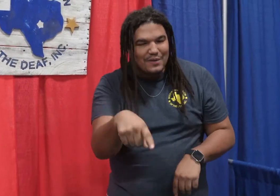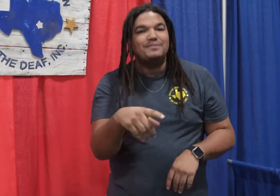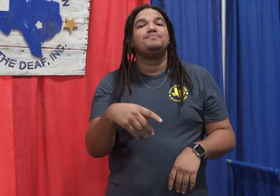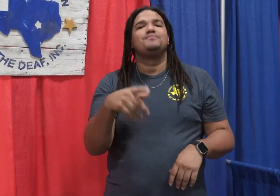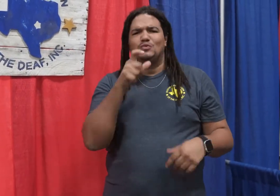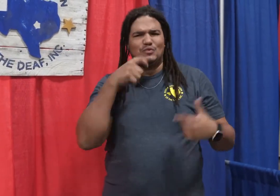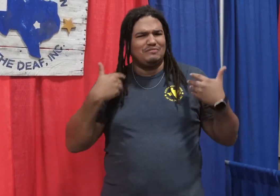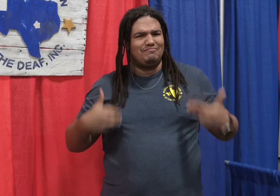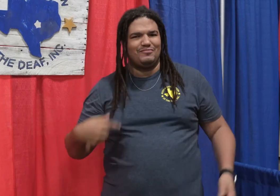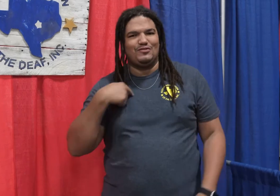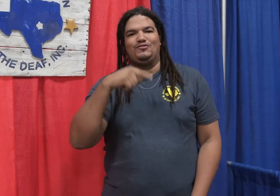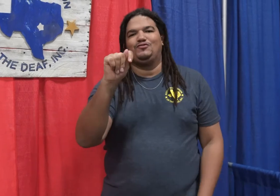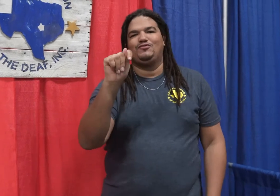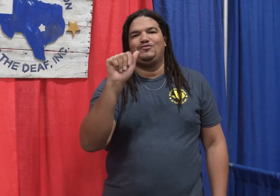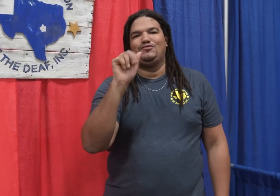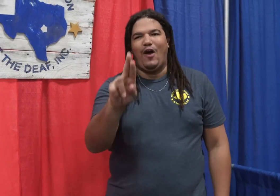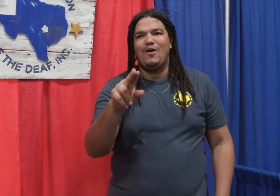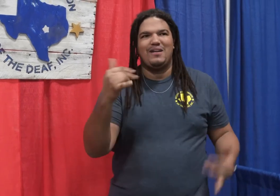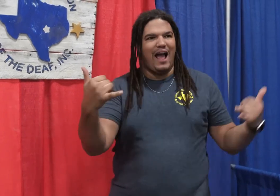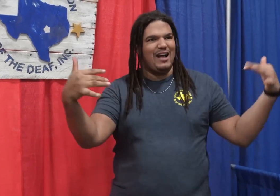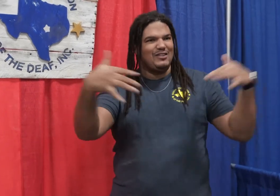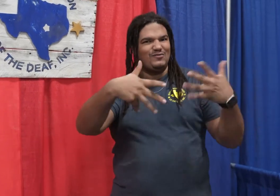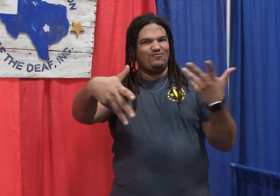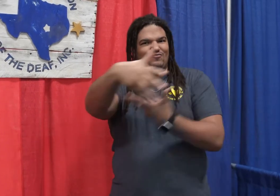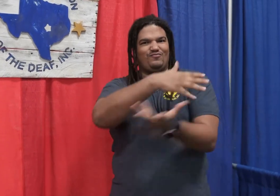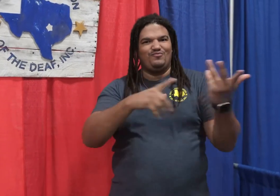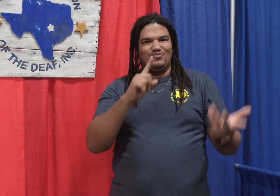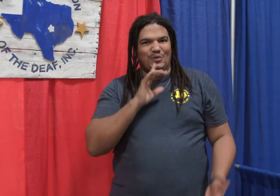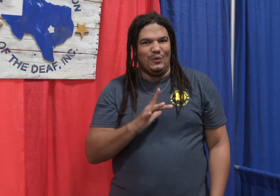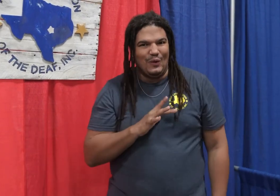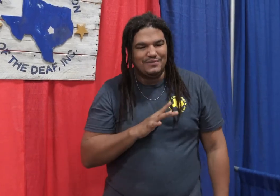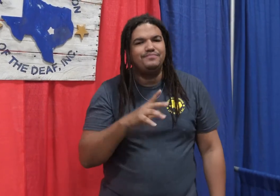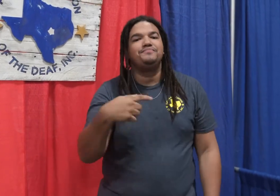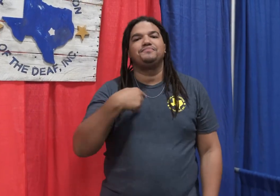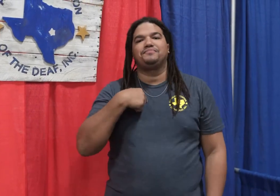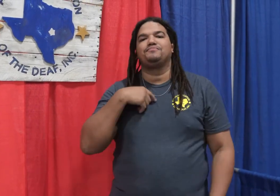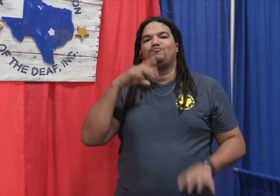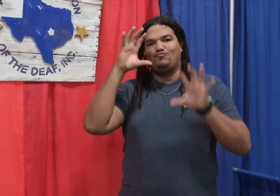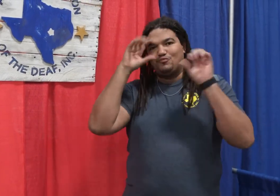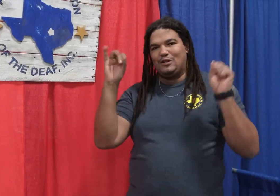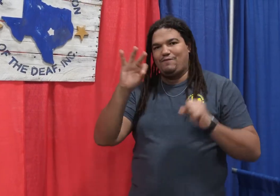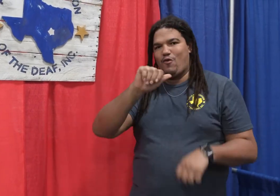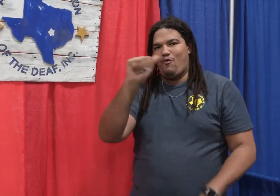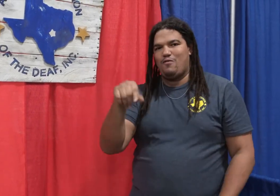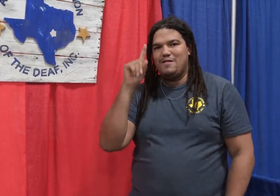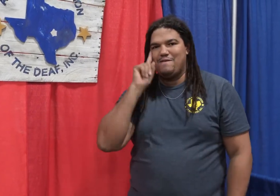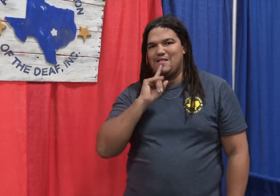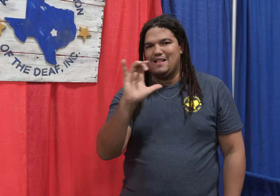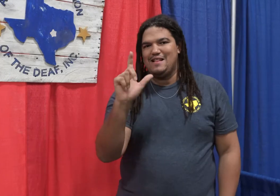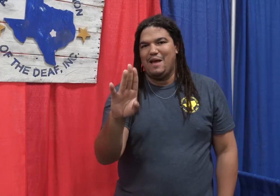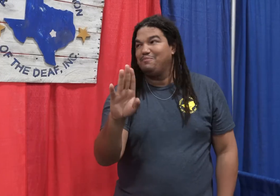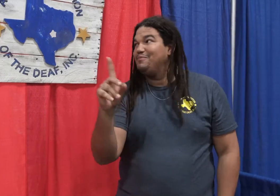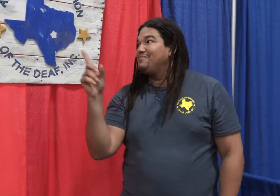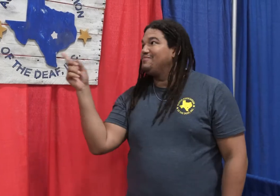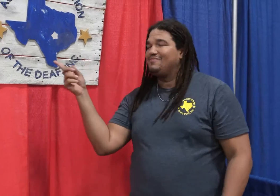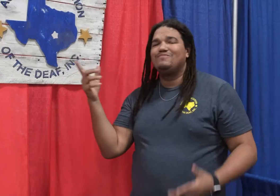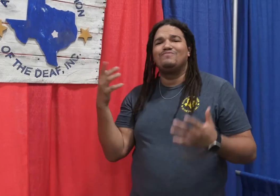I’m Tar, and it’s been cool seeing everyone! I’m the president of the Austin Deaf Club,